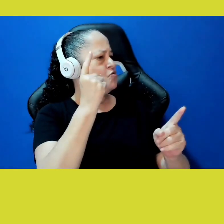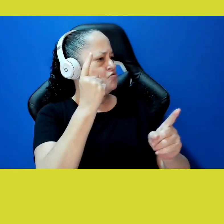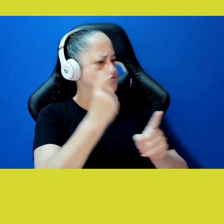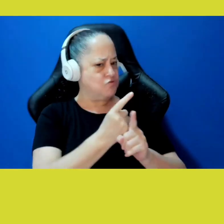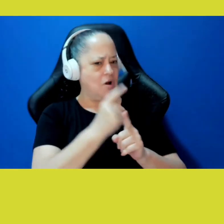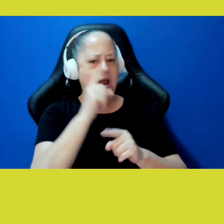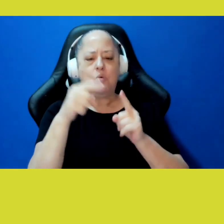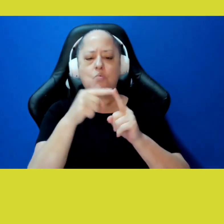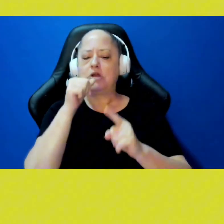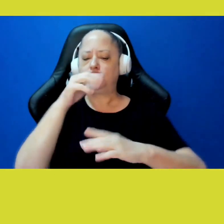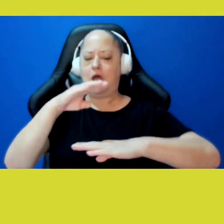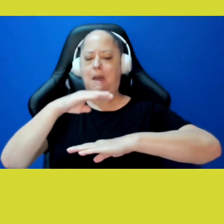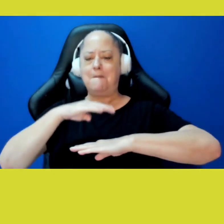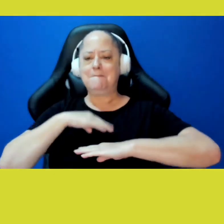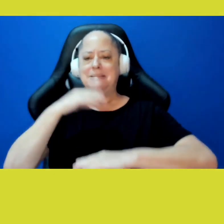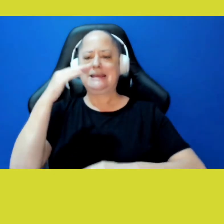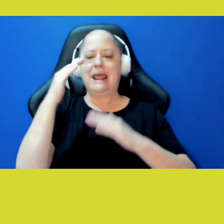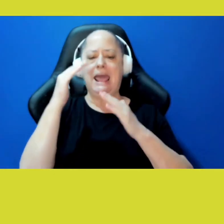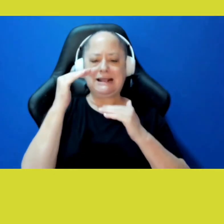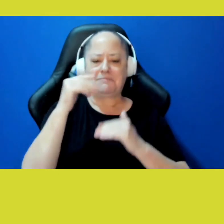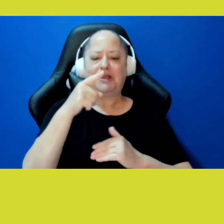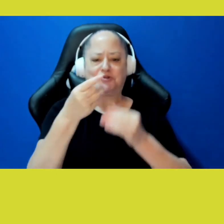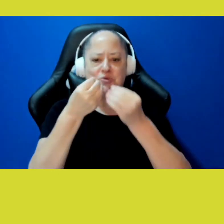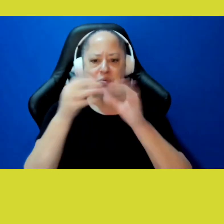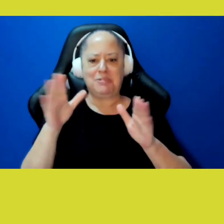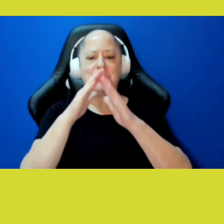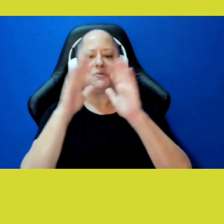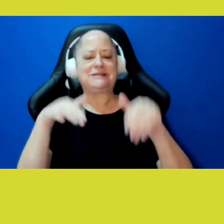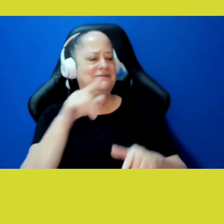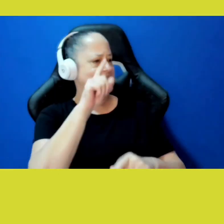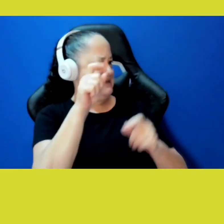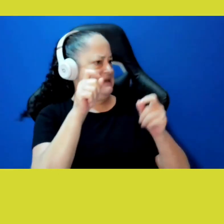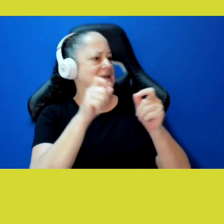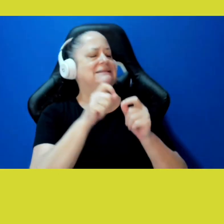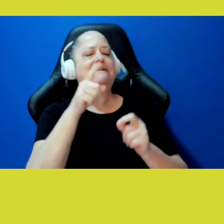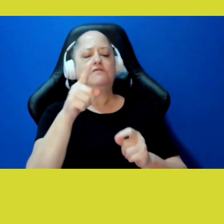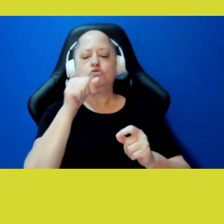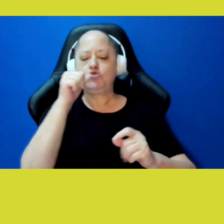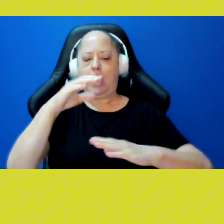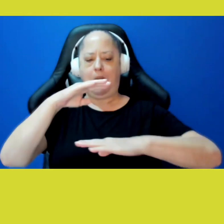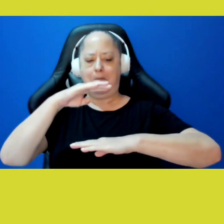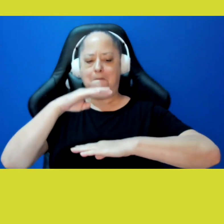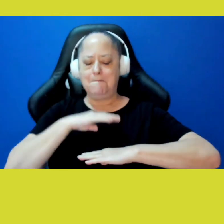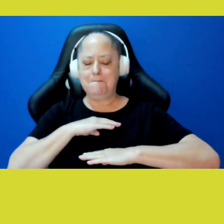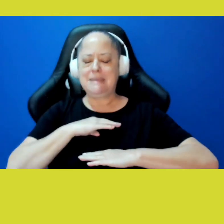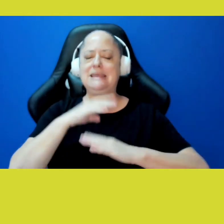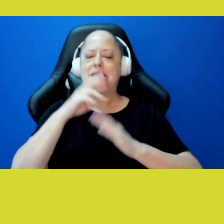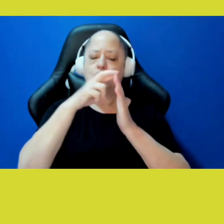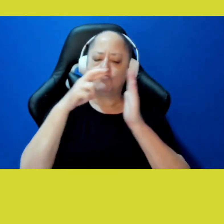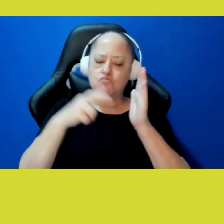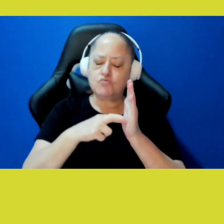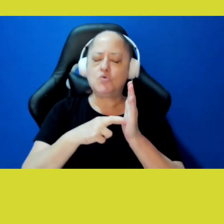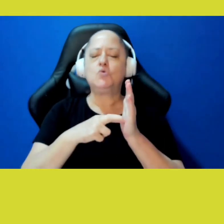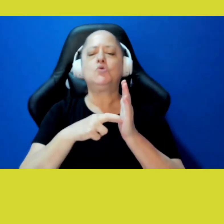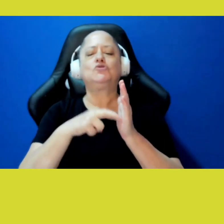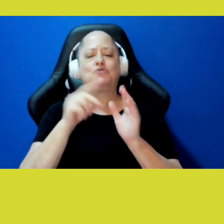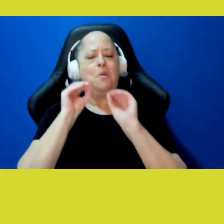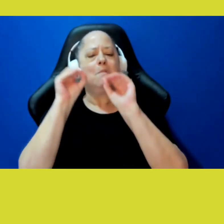expectations then you lose the housing. Exactly. If you don't meet their expectations, their rules and their regulations, then you're put back into the homeless population.